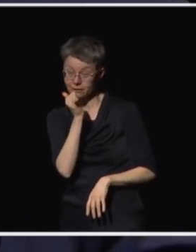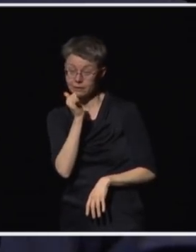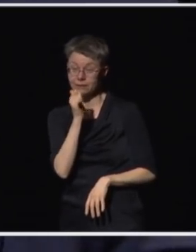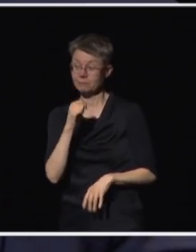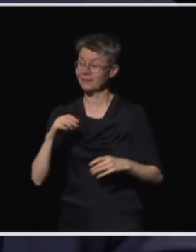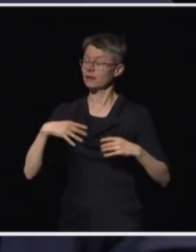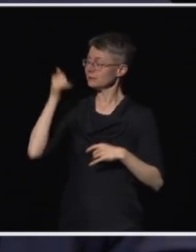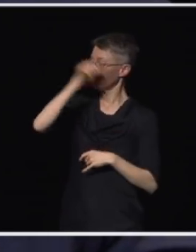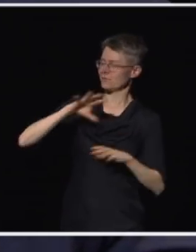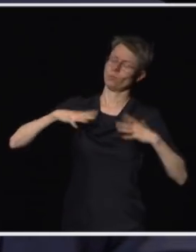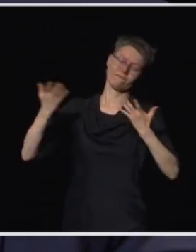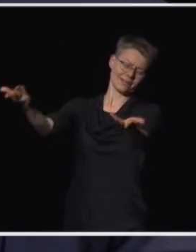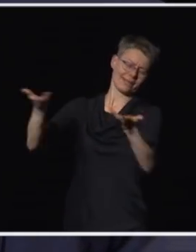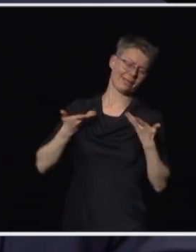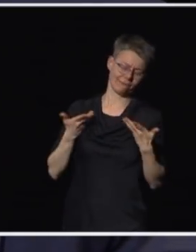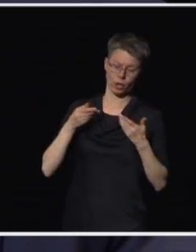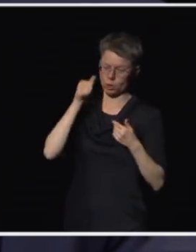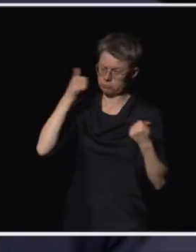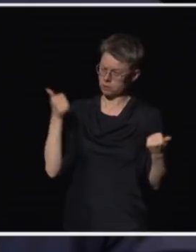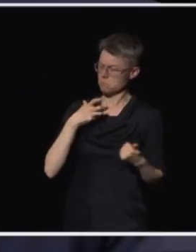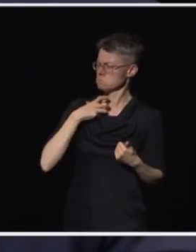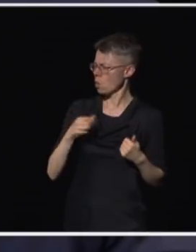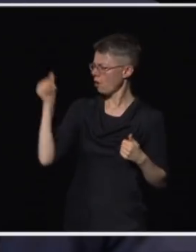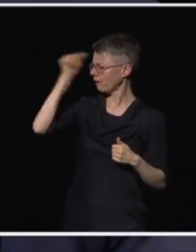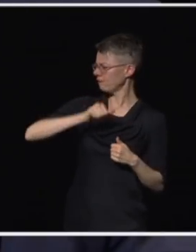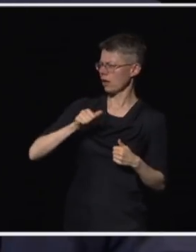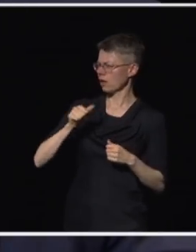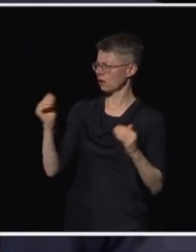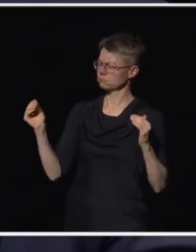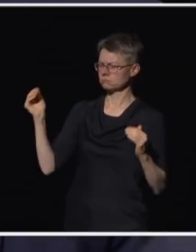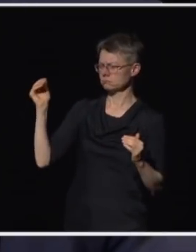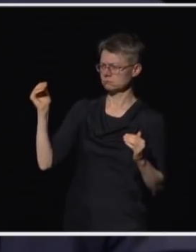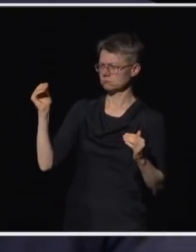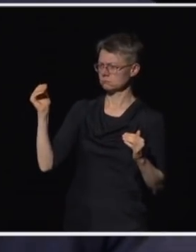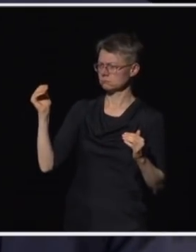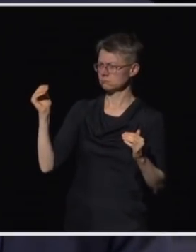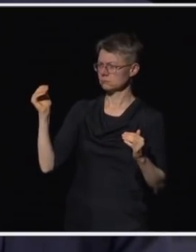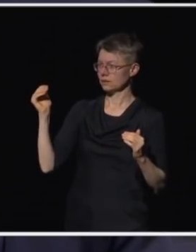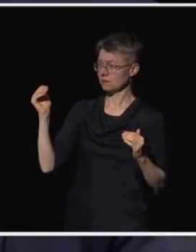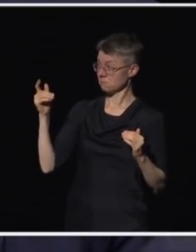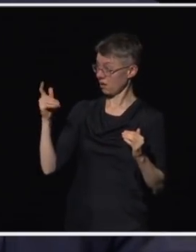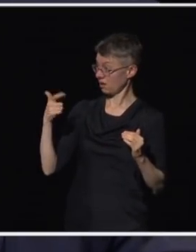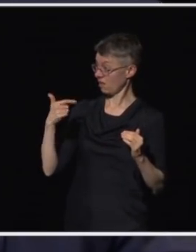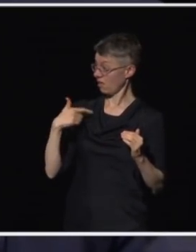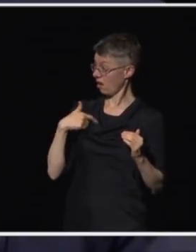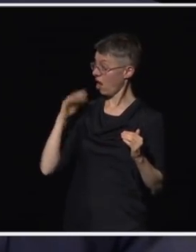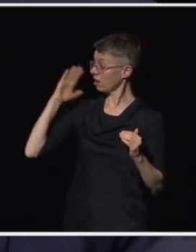I know plenty of people more intelligent than me who, you know, do not get to sit before a crowd like this. But I think the second part